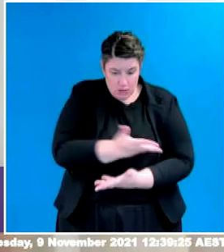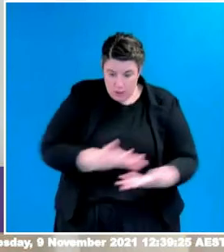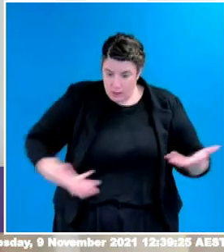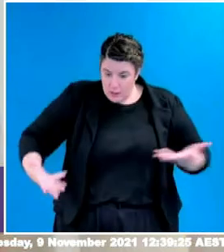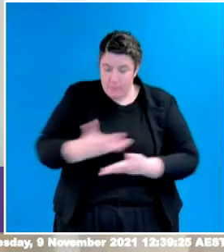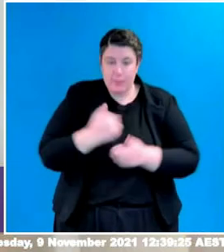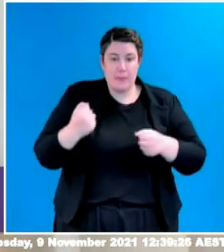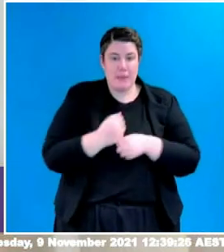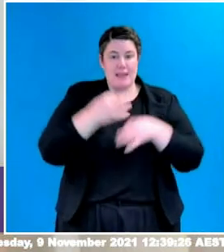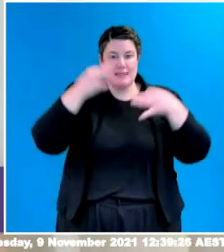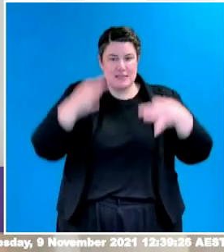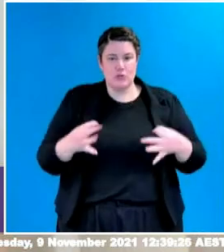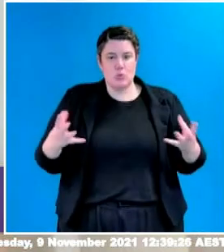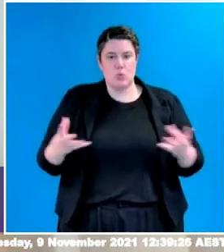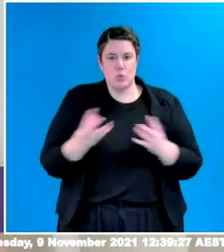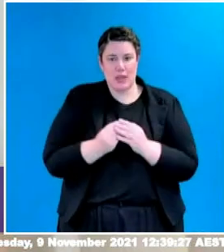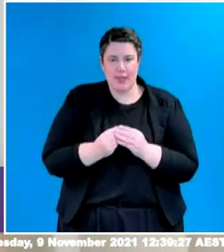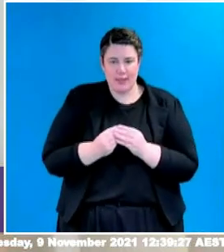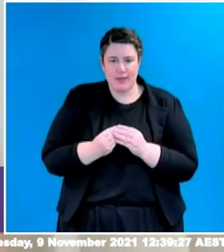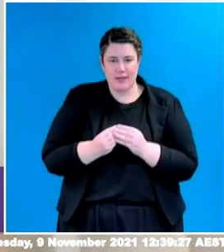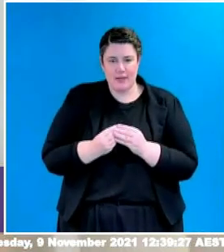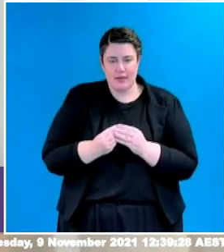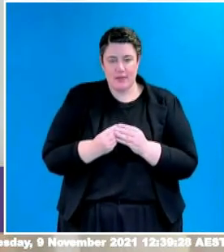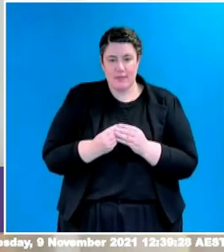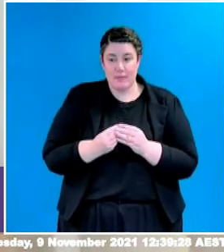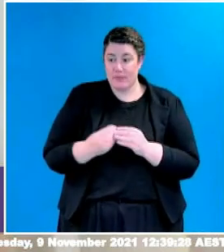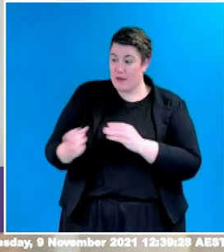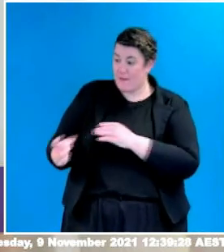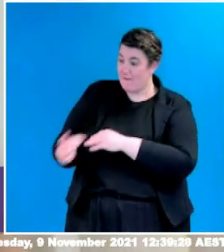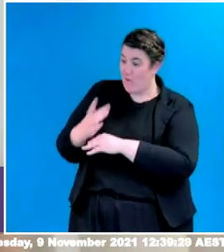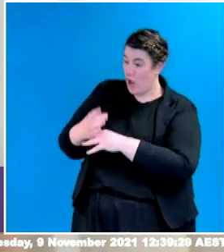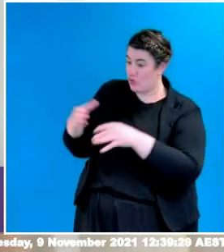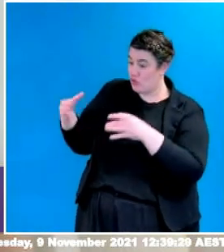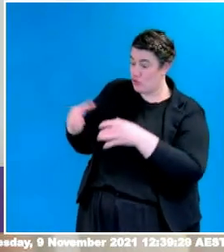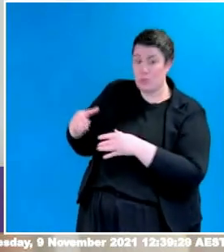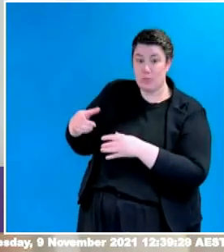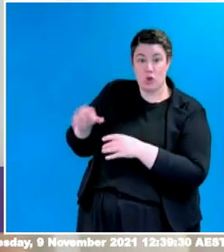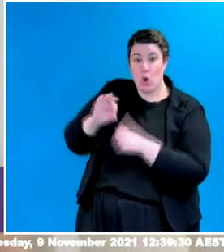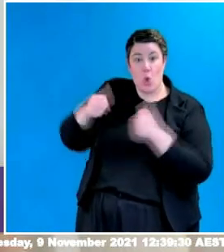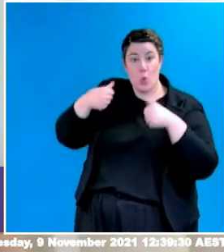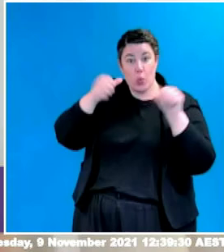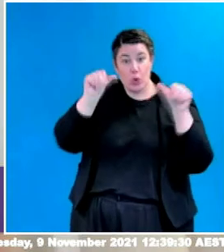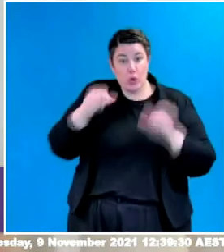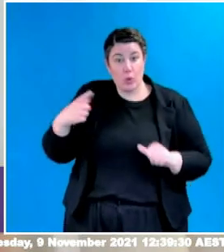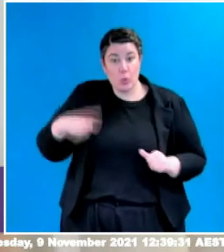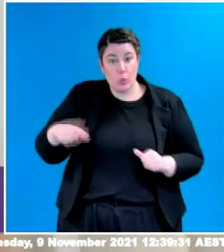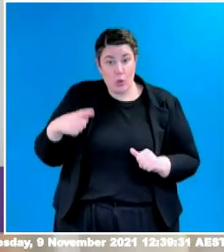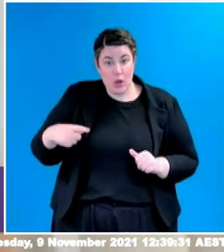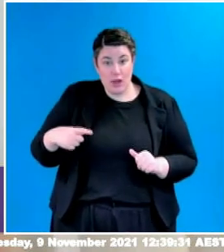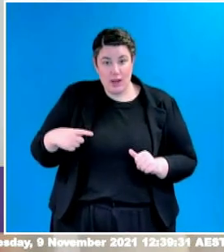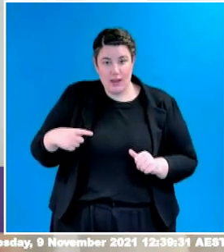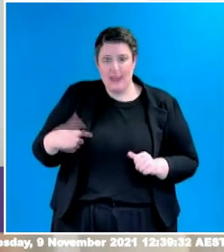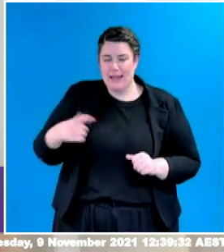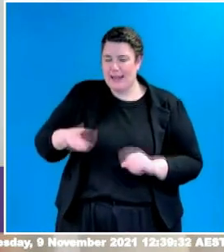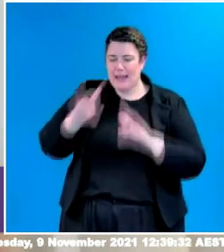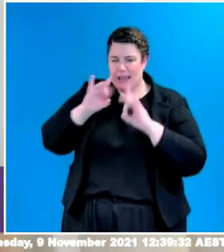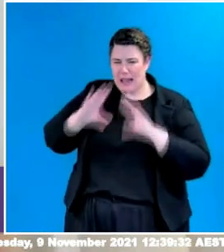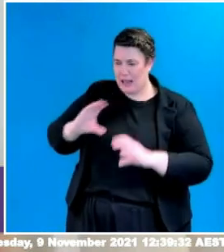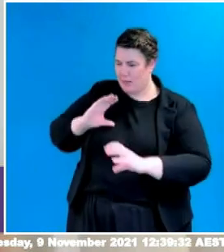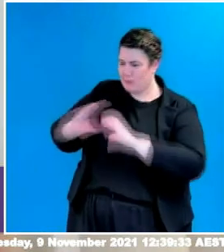The reason advisory groups don't work is because you need to have a very proactive channel between the decision-making body, which is your